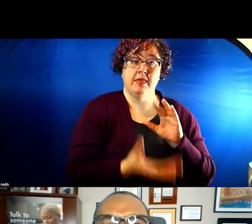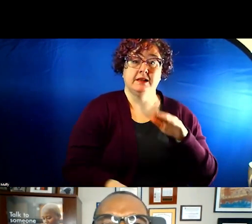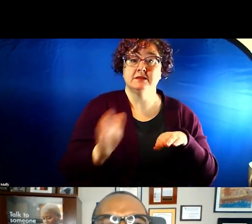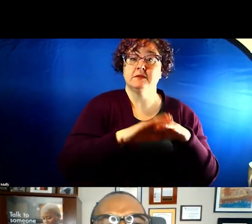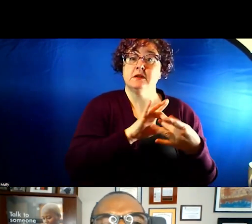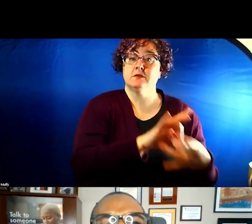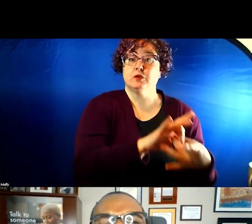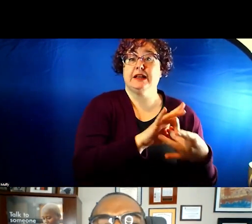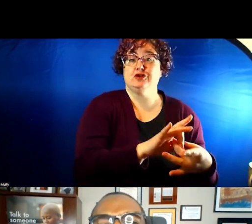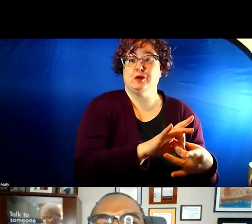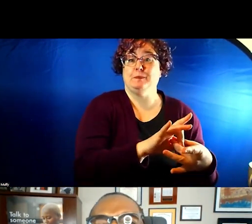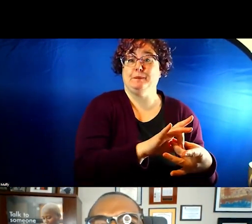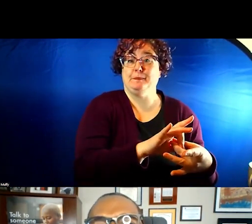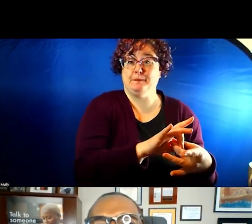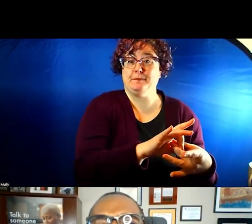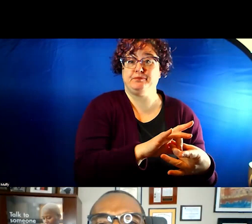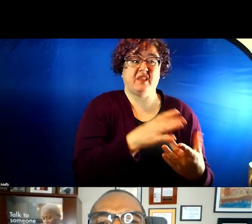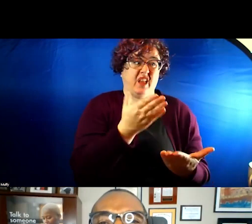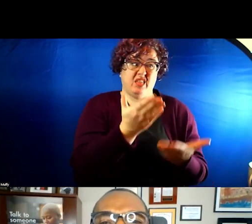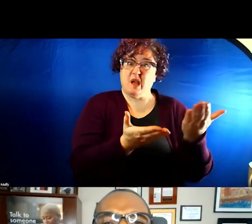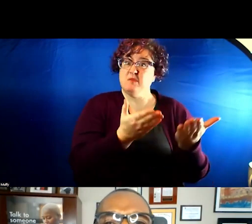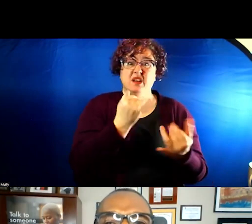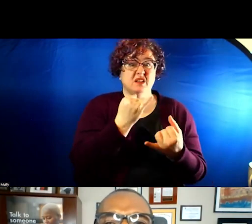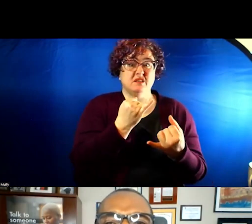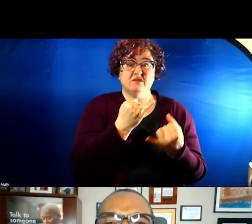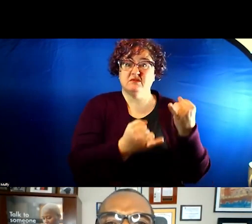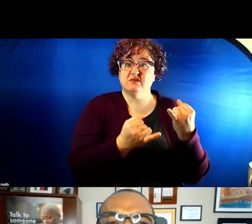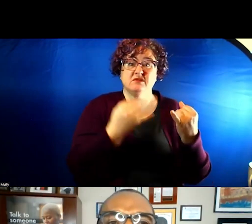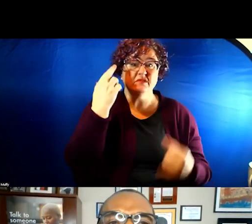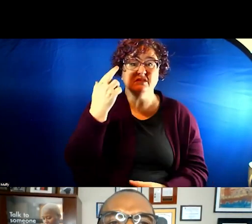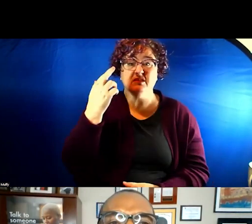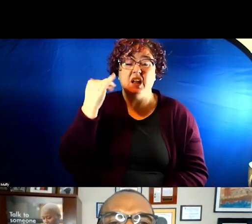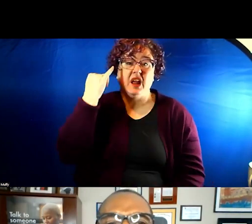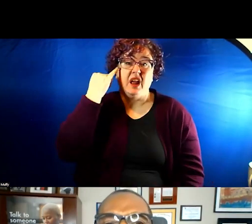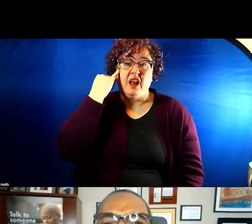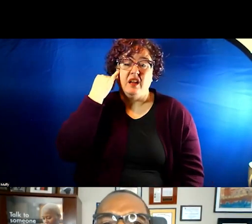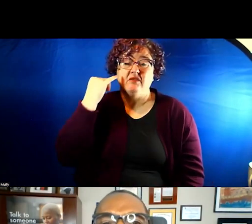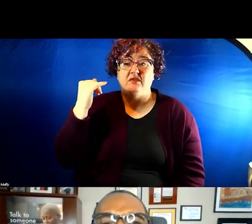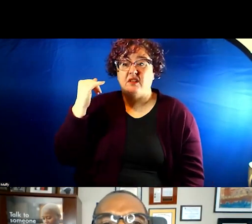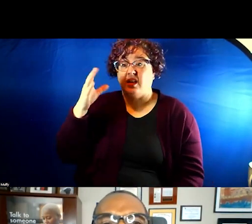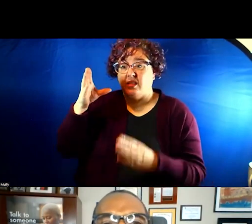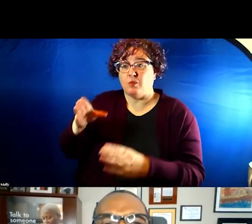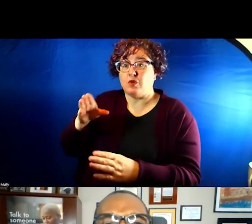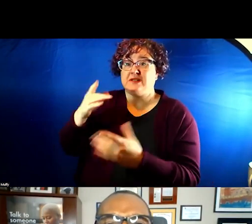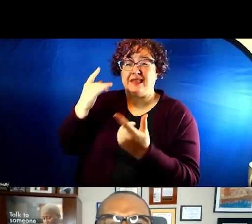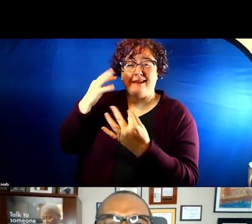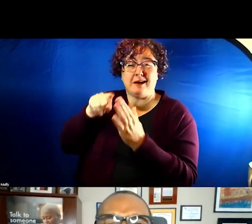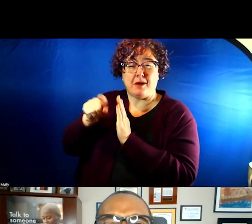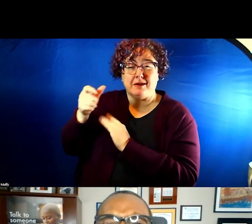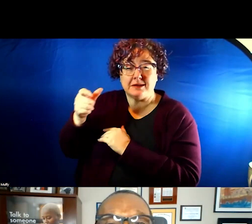WHEN WE EXPRESS THOUGHTS ABOUT 988 OR CALLING A PASTOR,